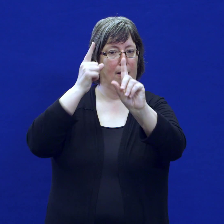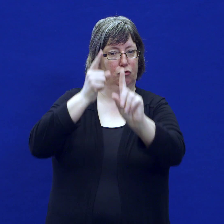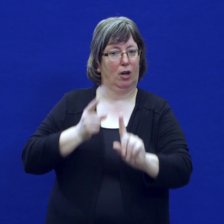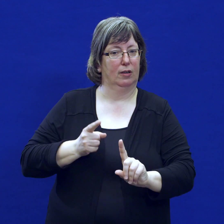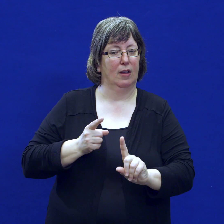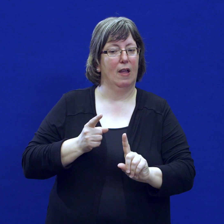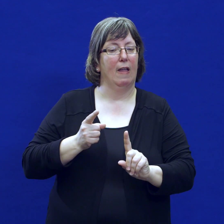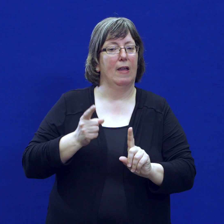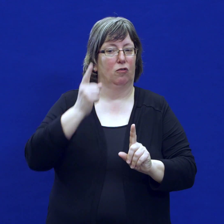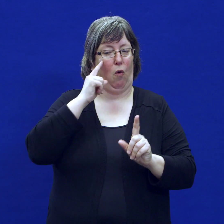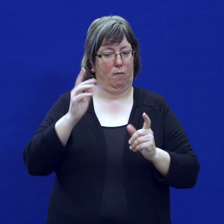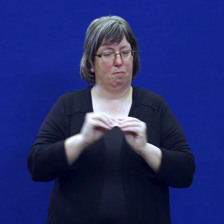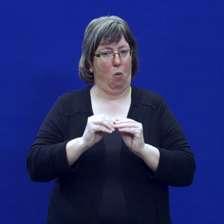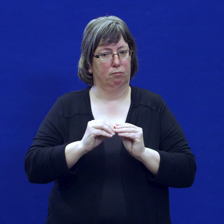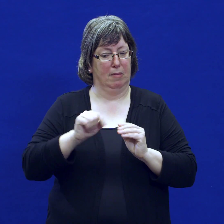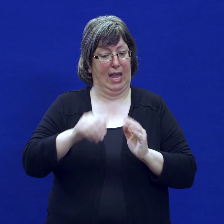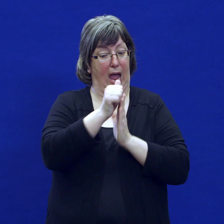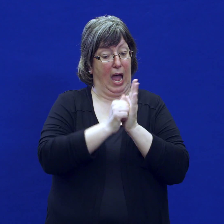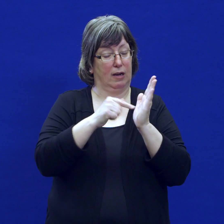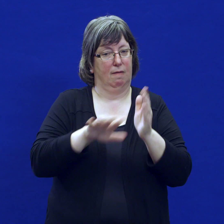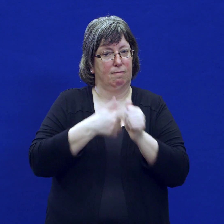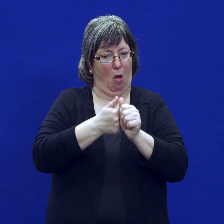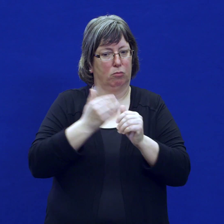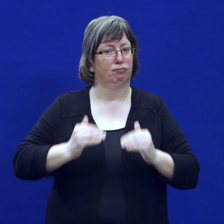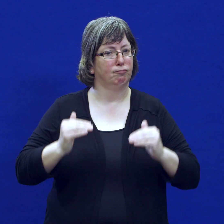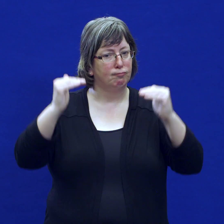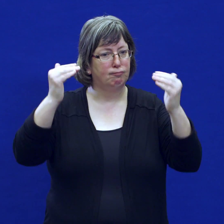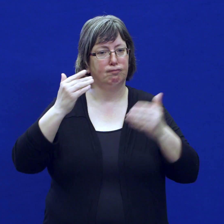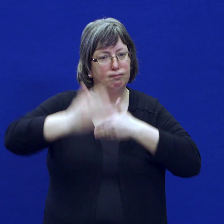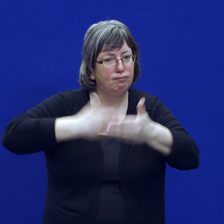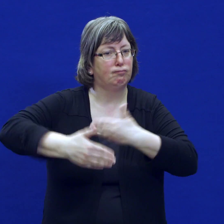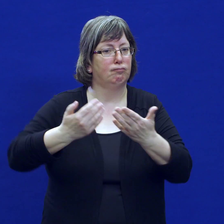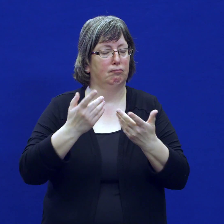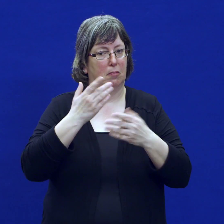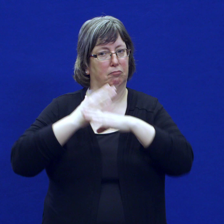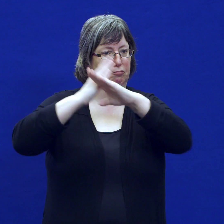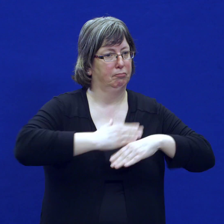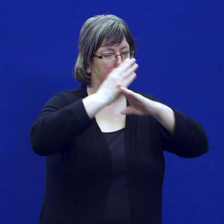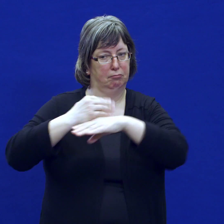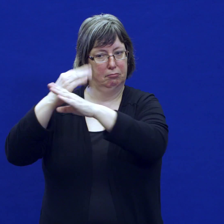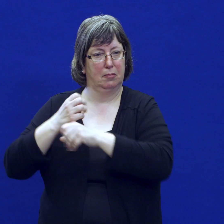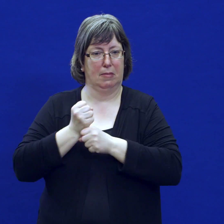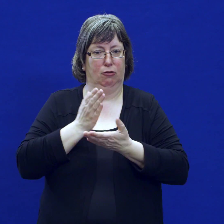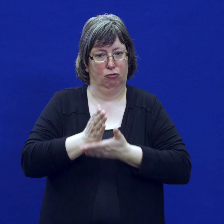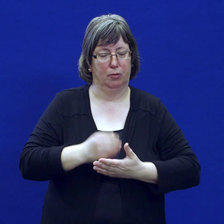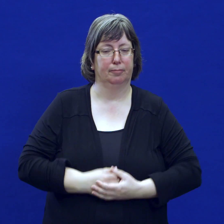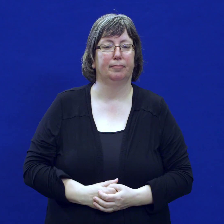furthering the purpose of this Act and e.